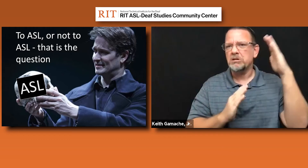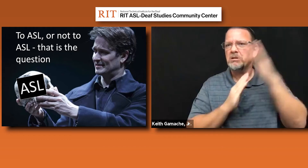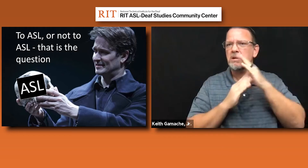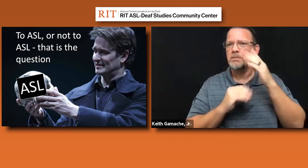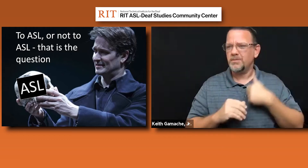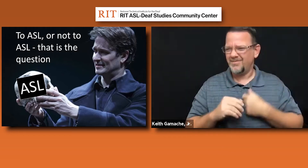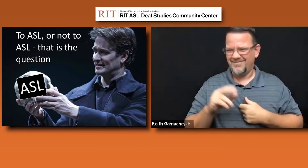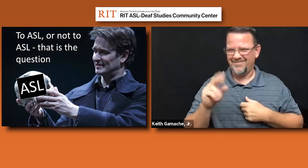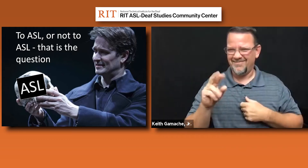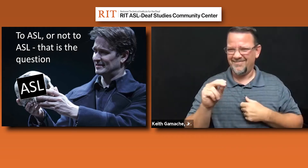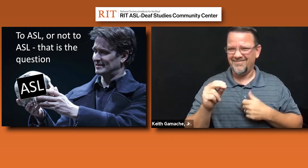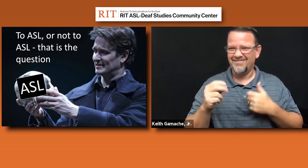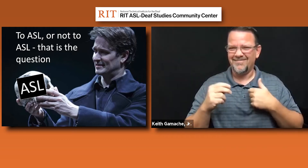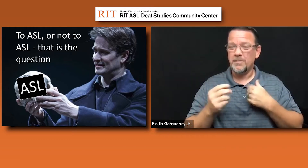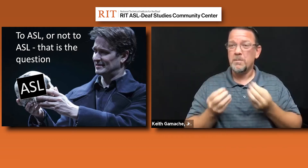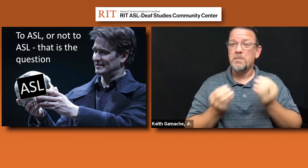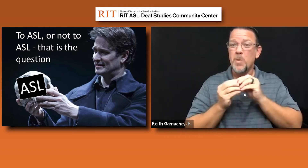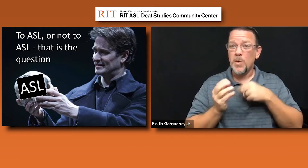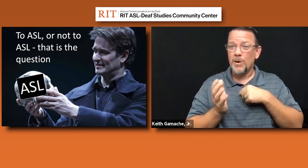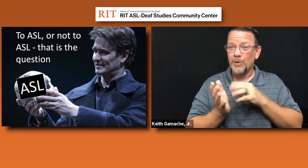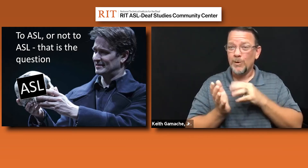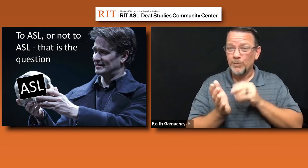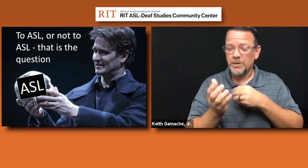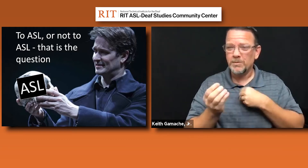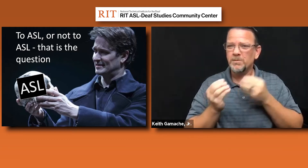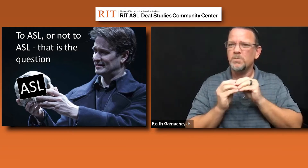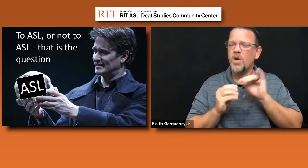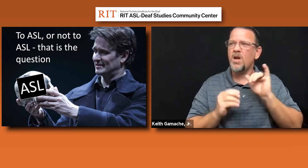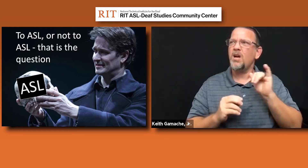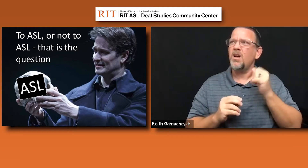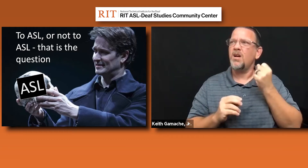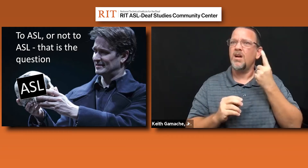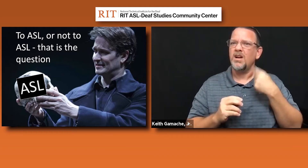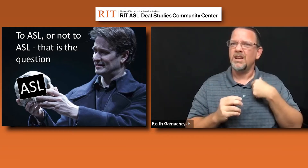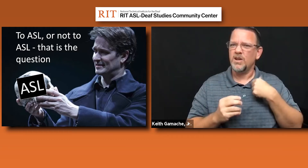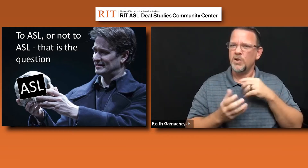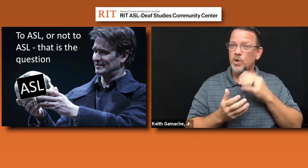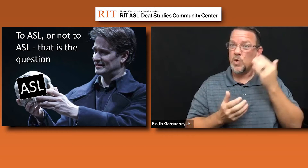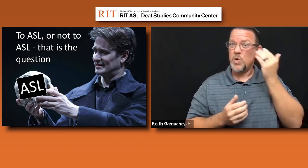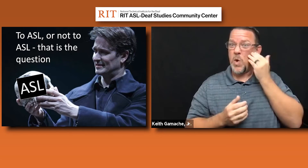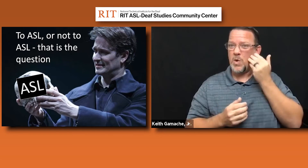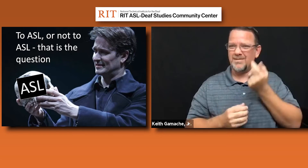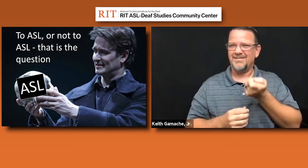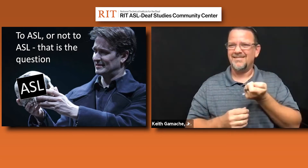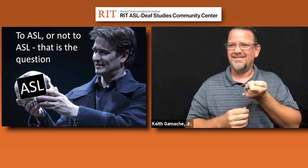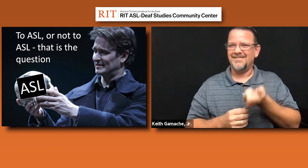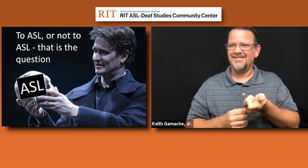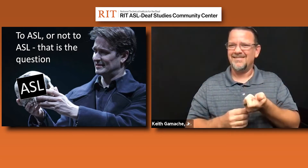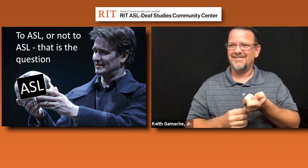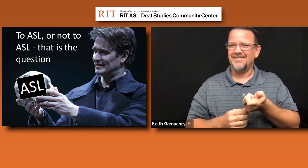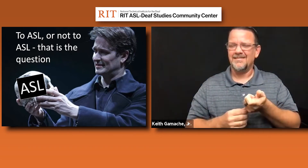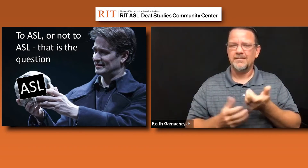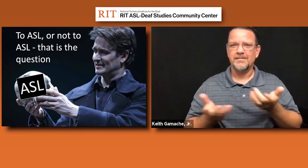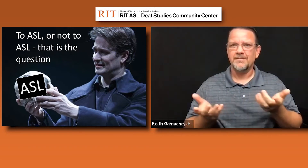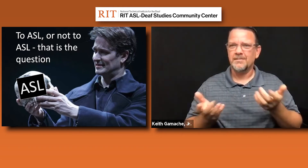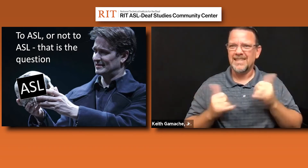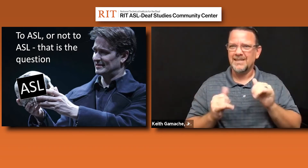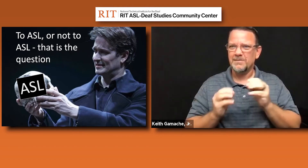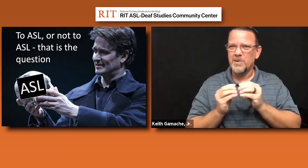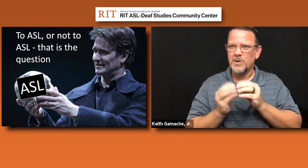Is there ever a time that you stop learning and become a complete expert? And I have to say no, really. We only know a little bit about the language,